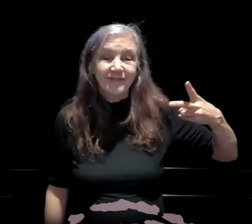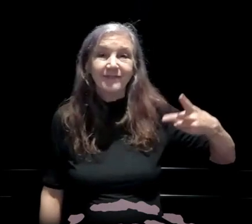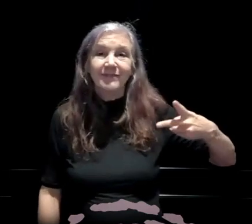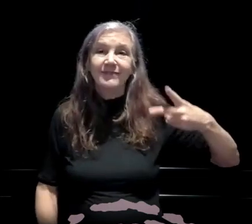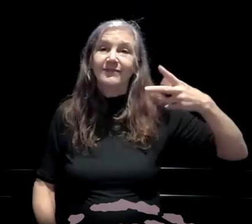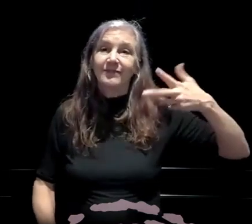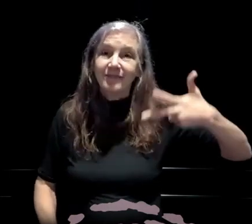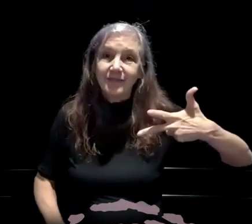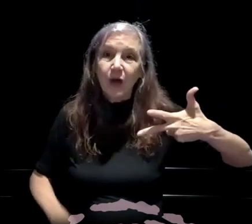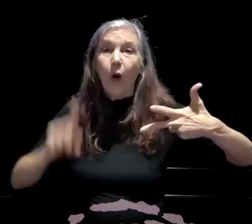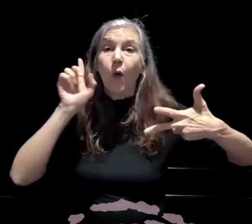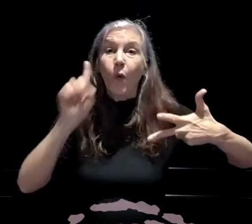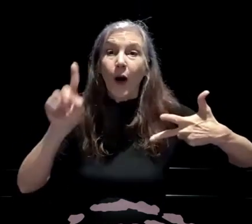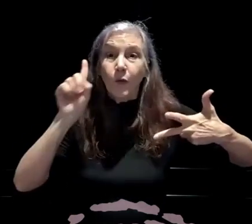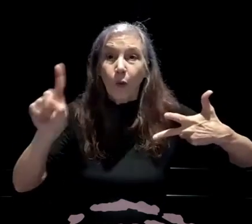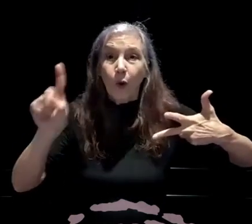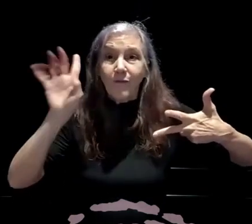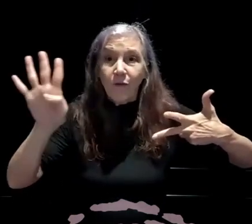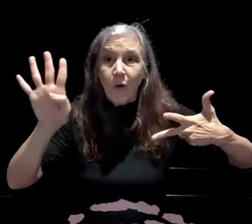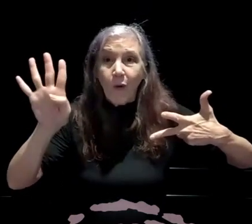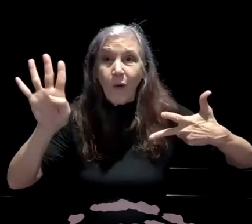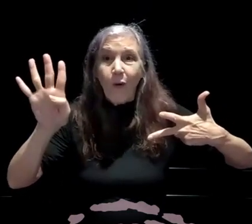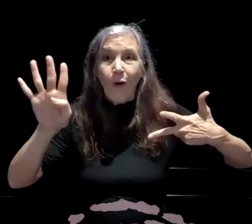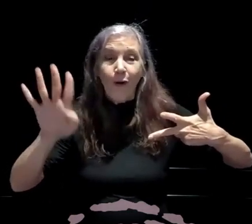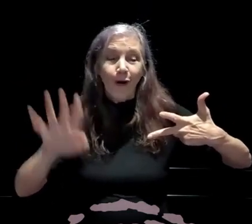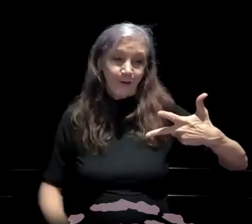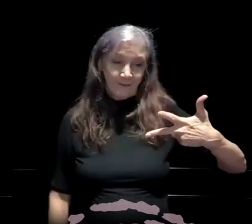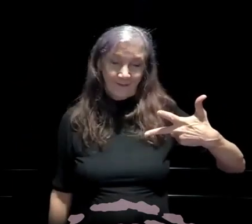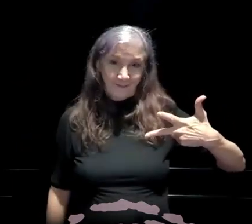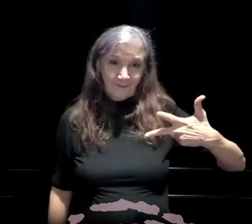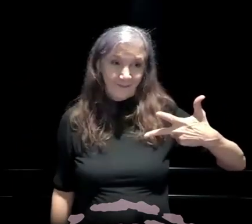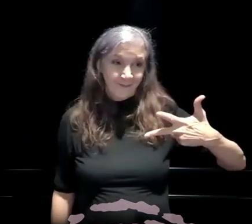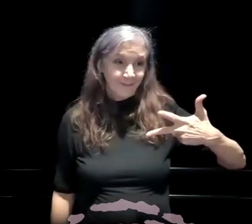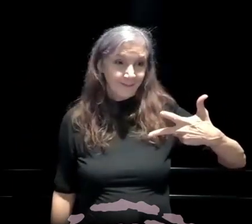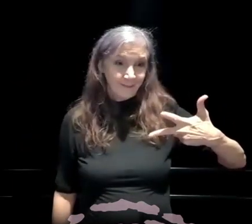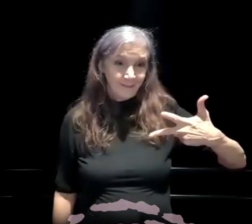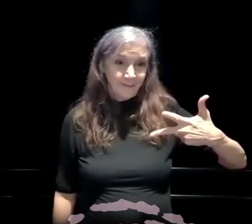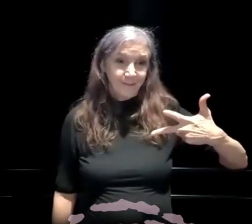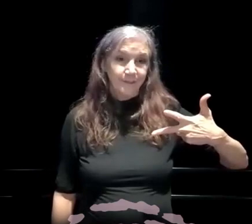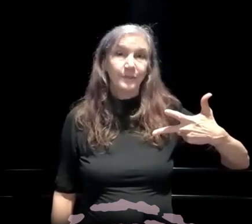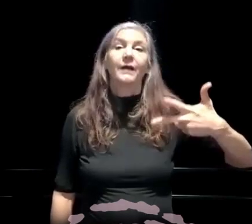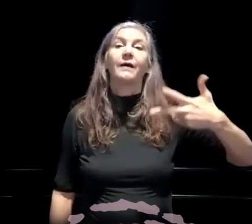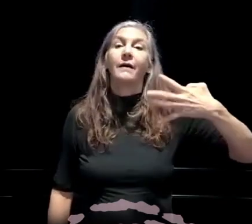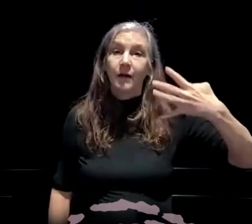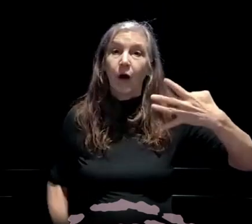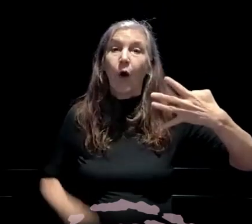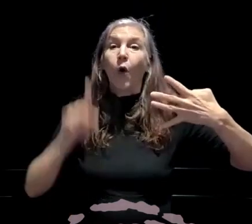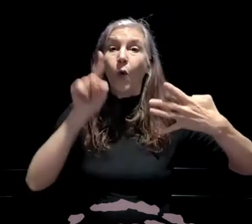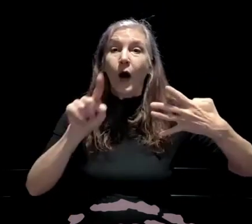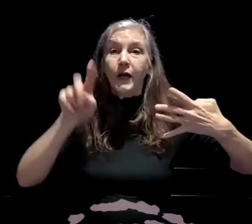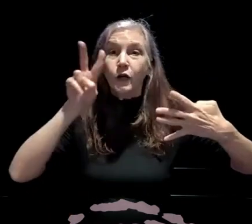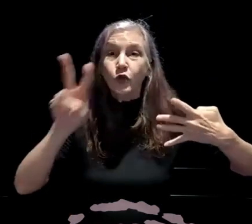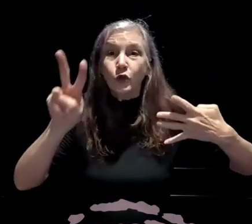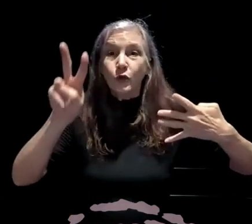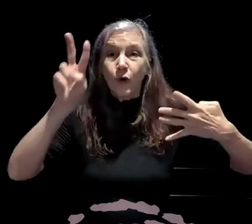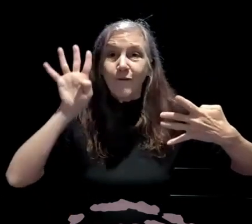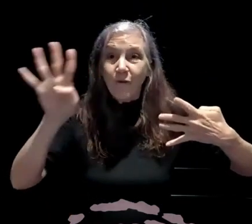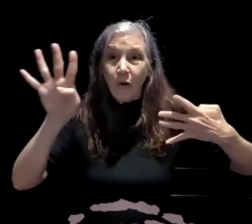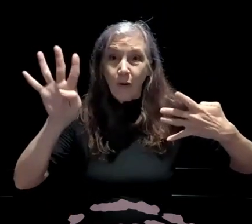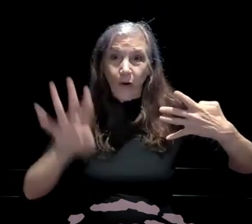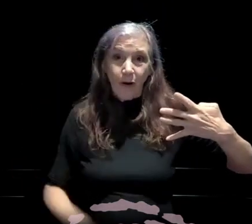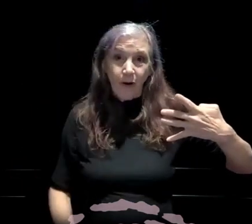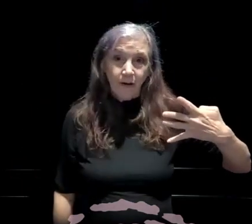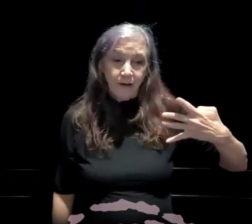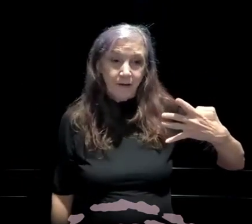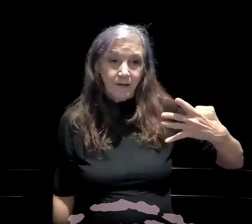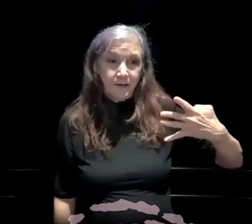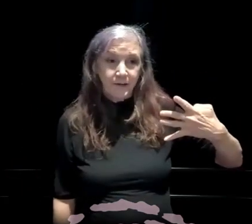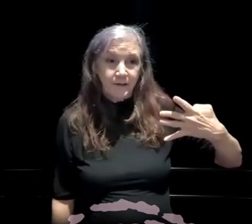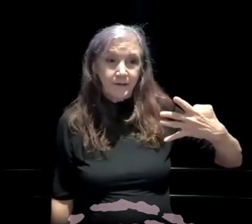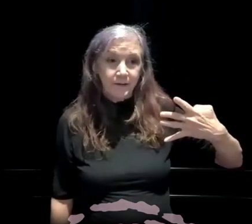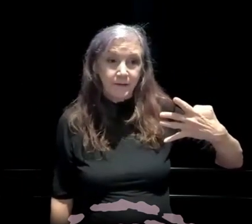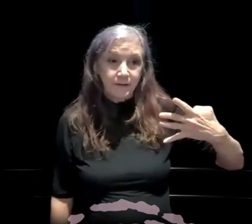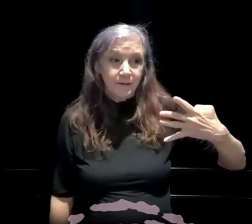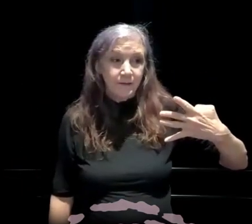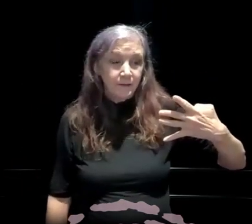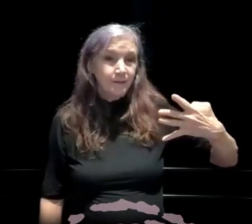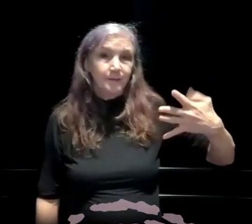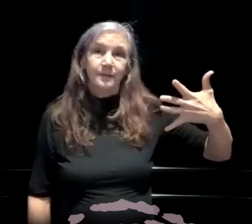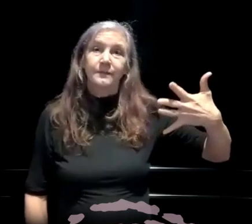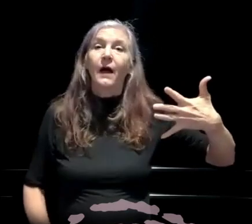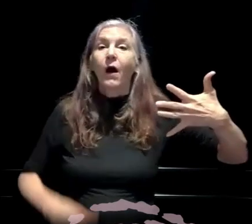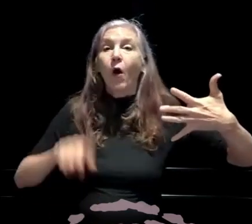Number one, So much 1 1 4 number 2, 4, 1. 2, 4. Thank you so much, number one.